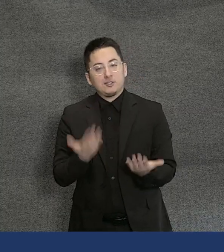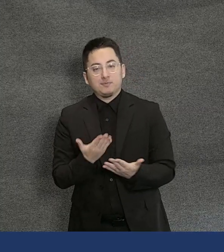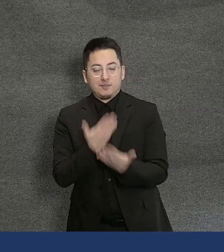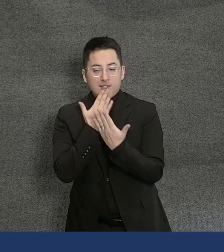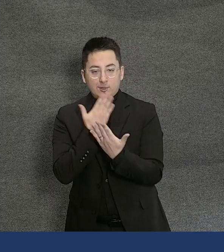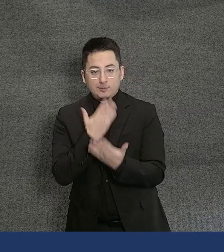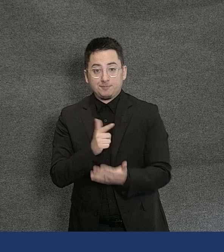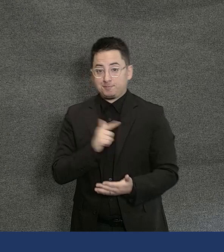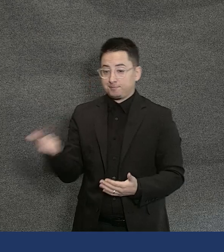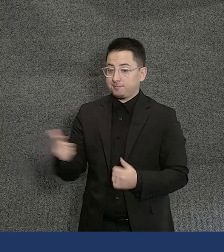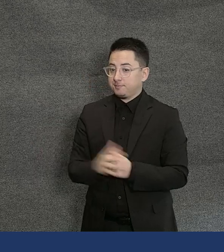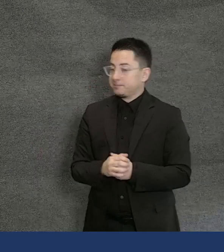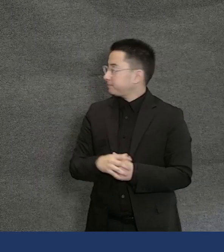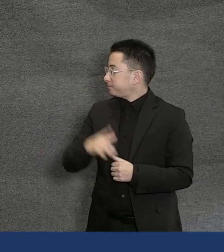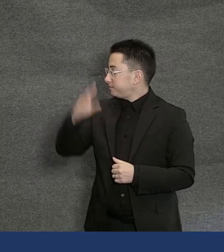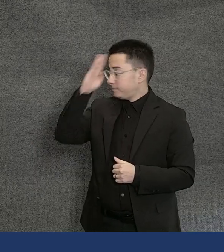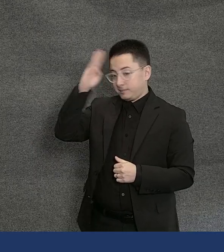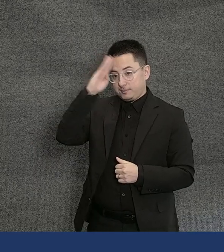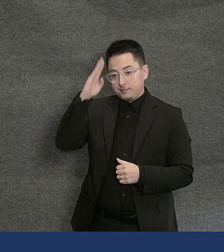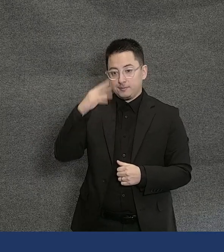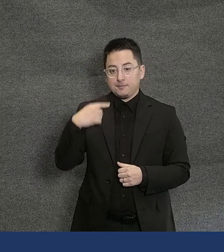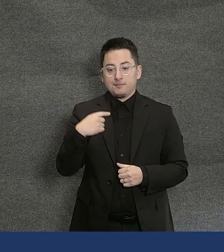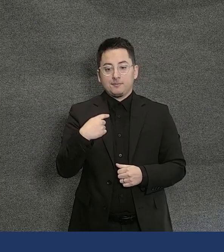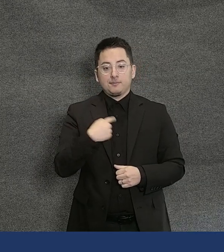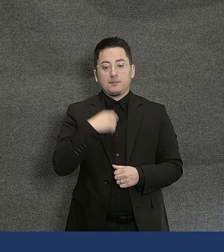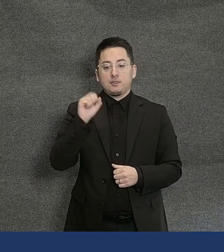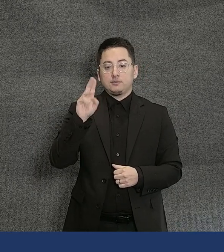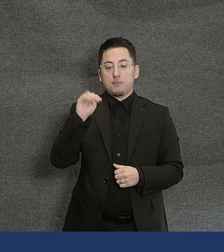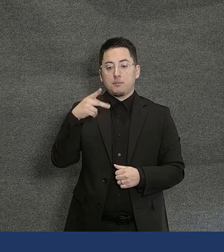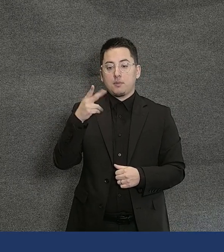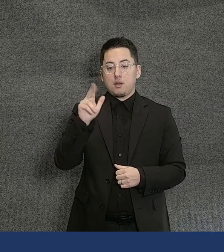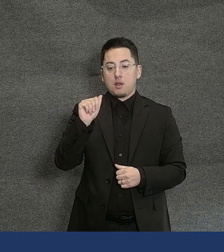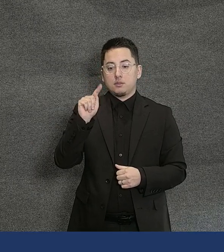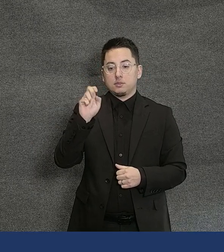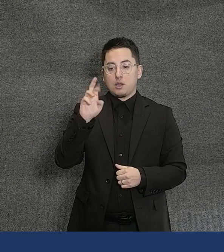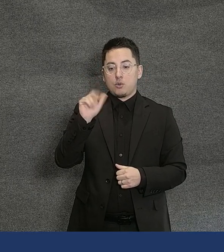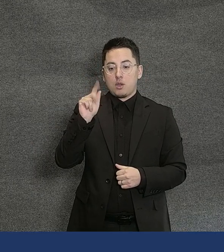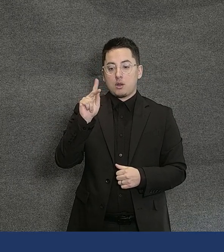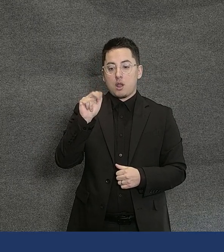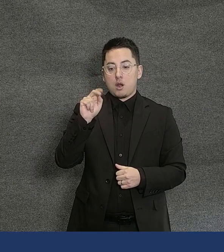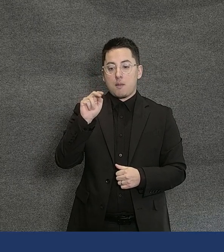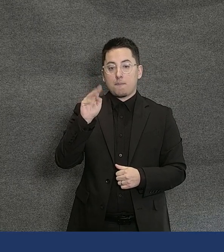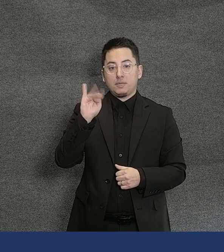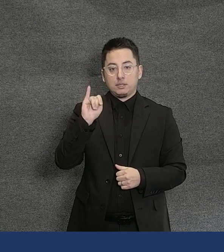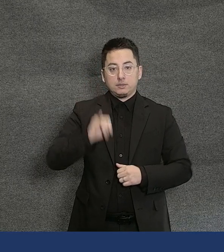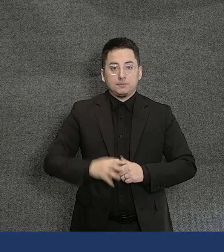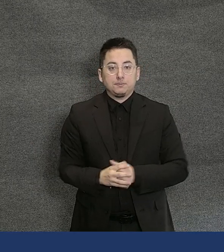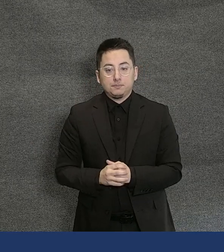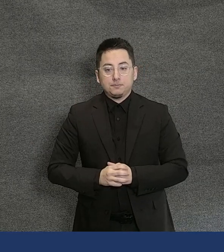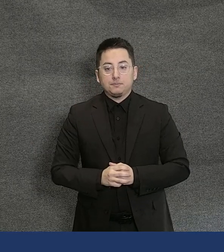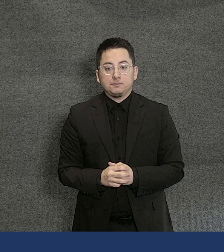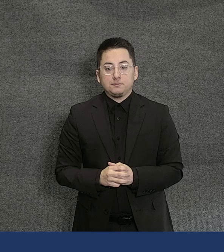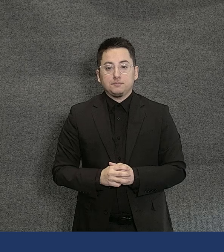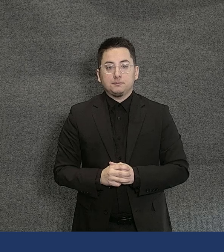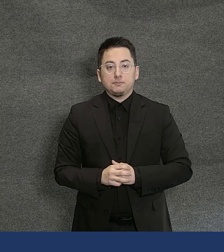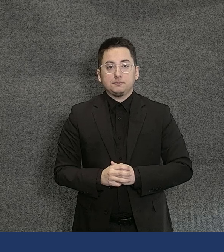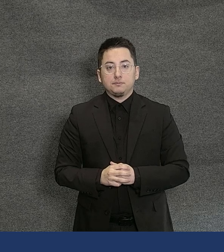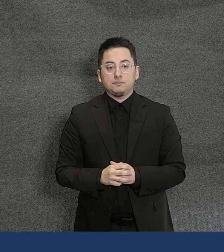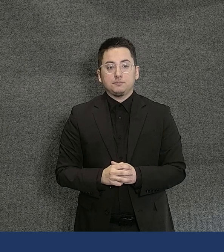My name is Sumukha Terakanambi. I'm a-- sorry, I think it's working. OK.